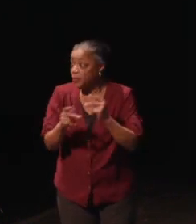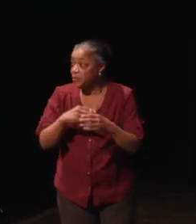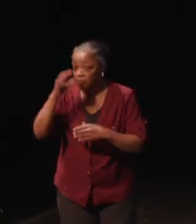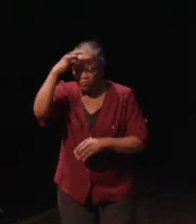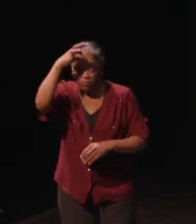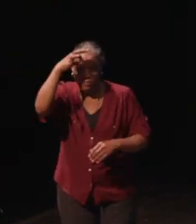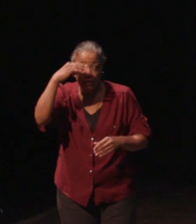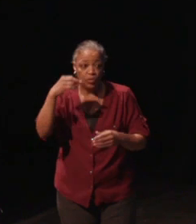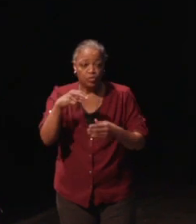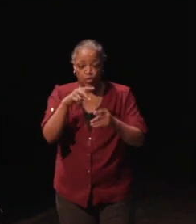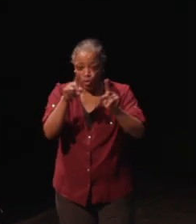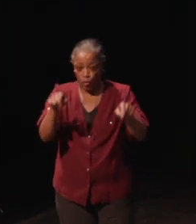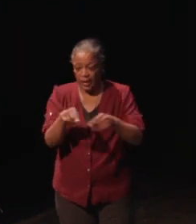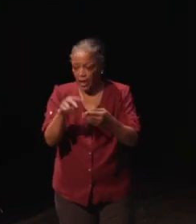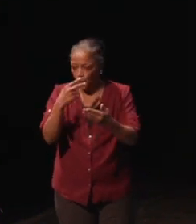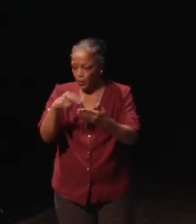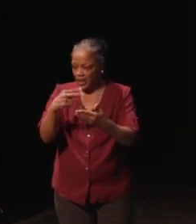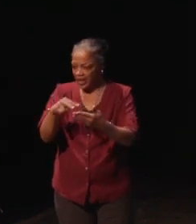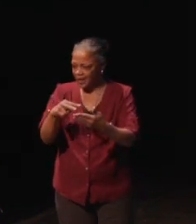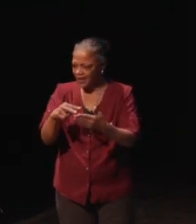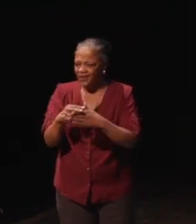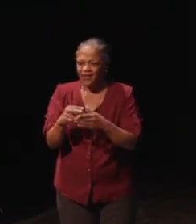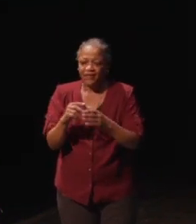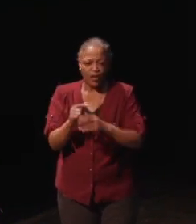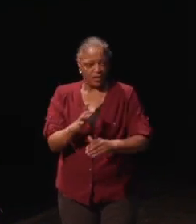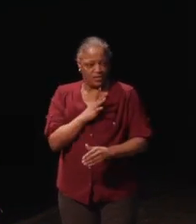a screen reader is actually a very sophisticated type of